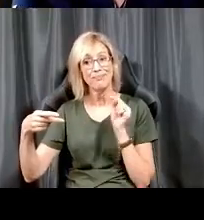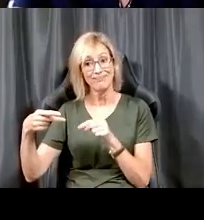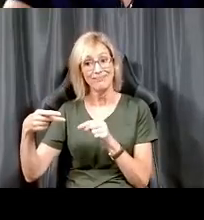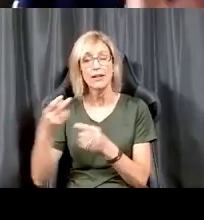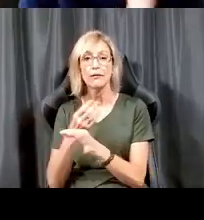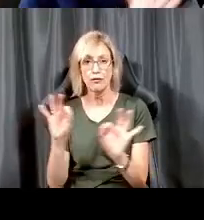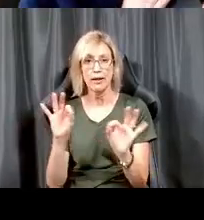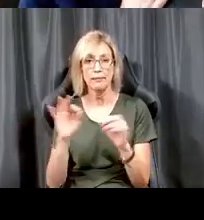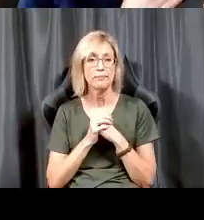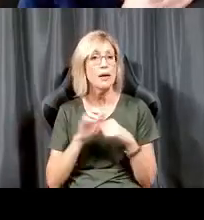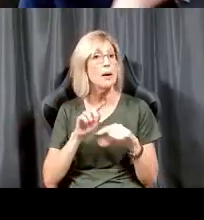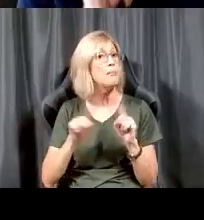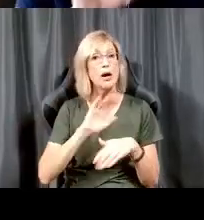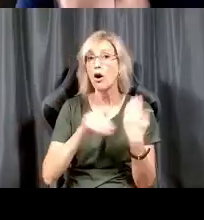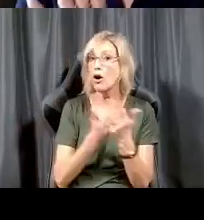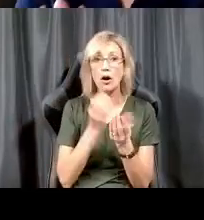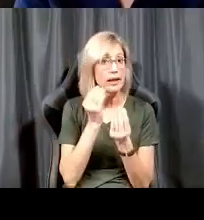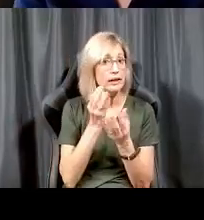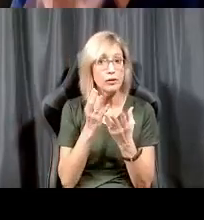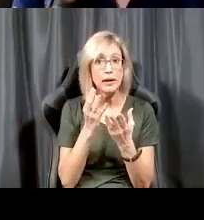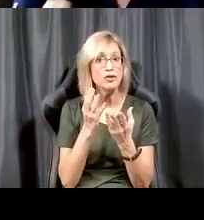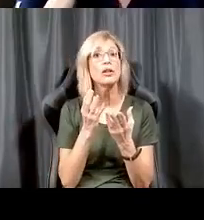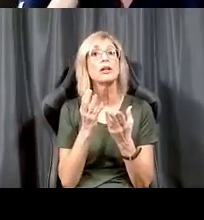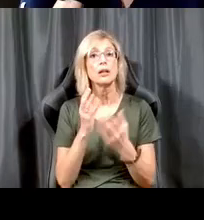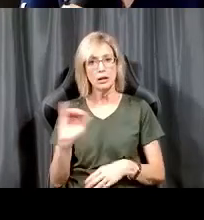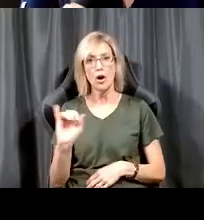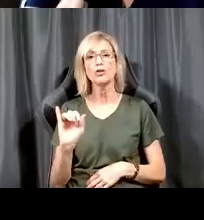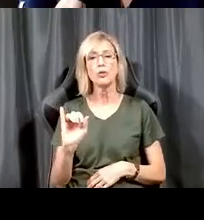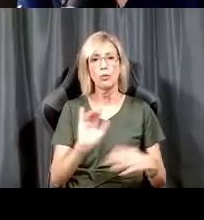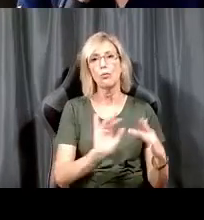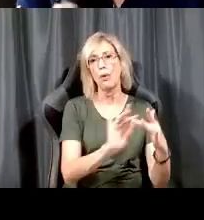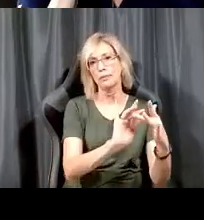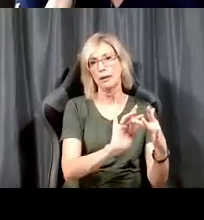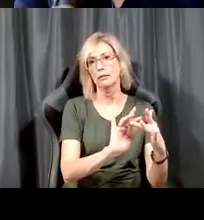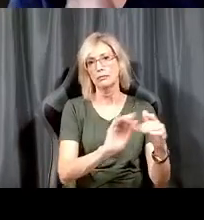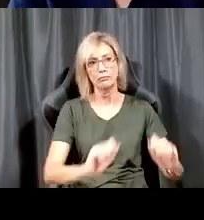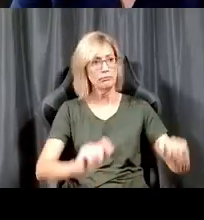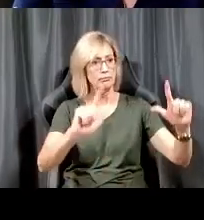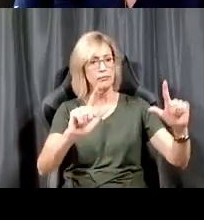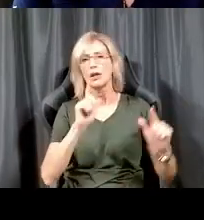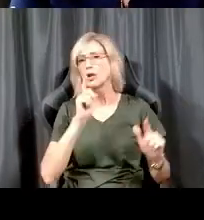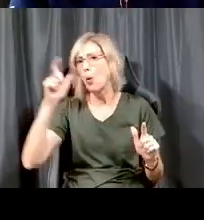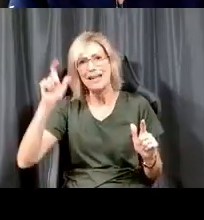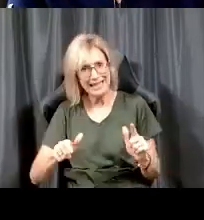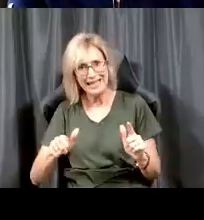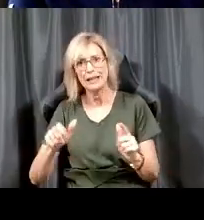But all the information that is in their app is also on their website. So I don't have to get the app. This is